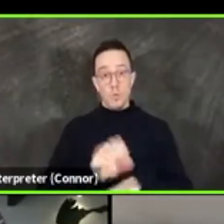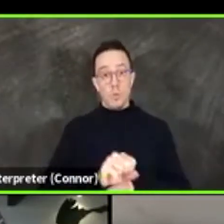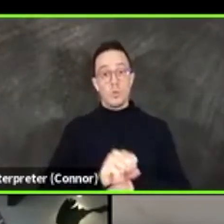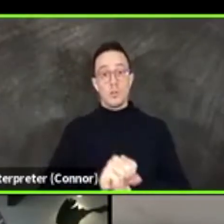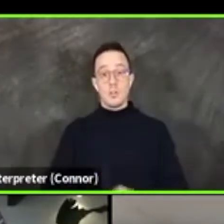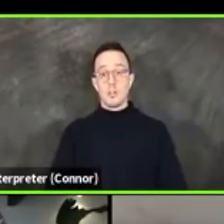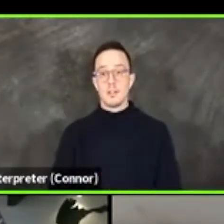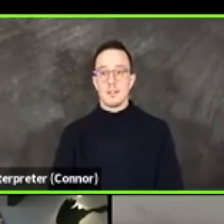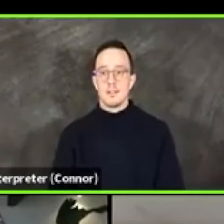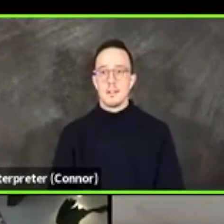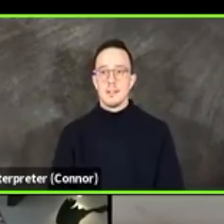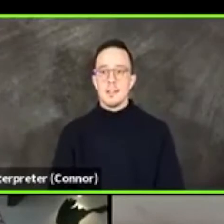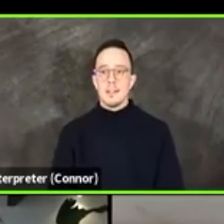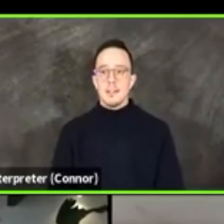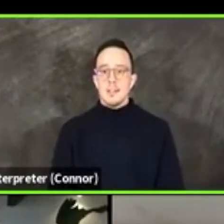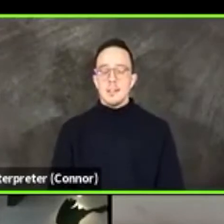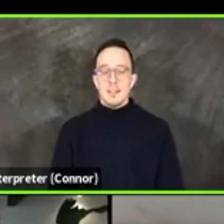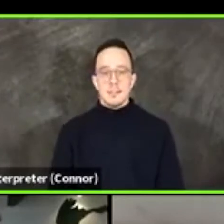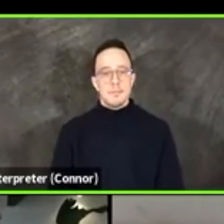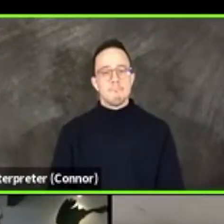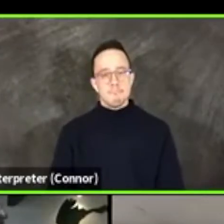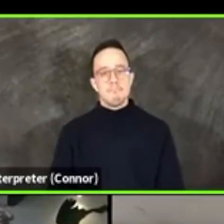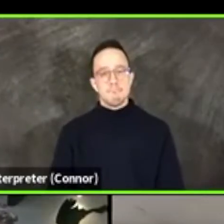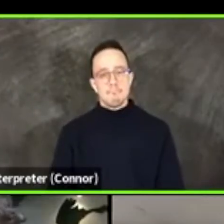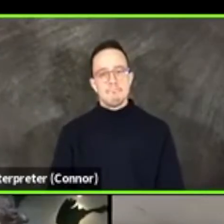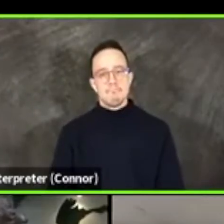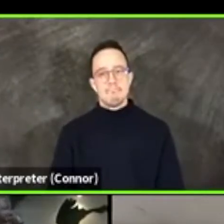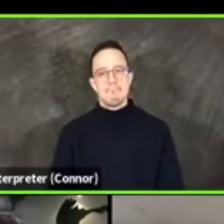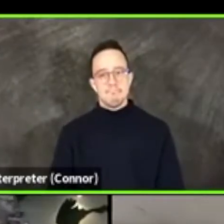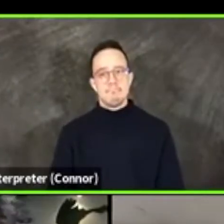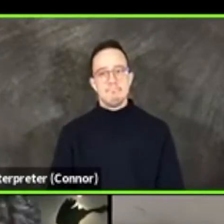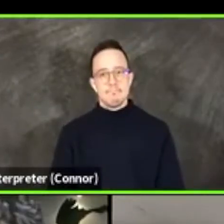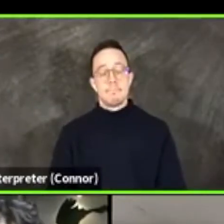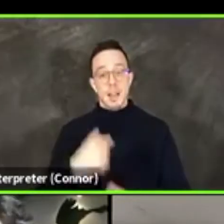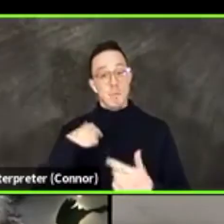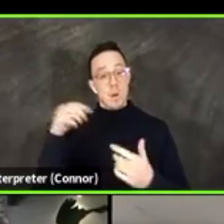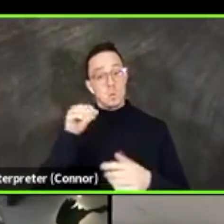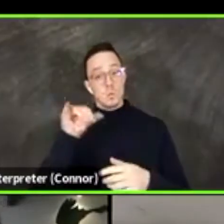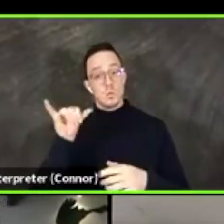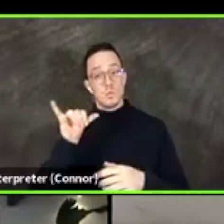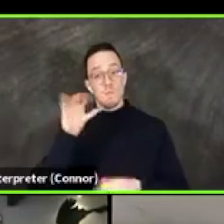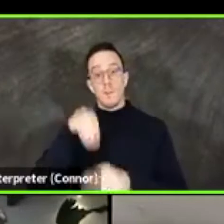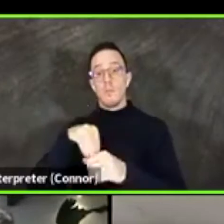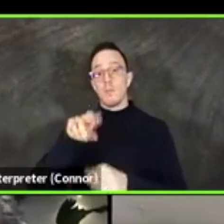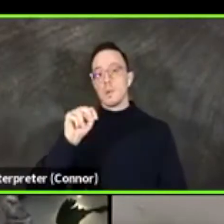AN INFORMT TO THE PUBLIC SECRET SOCIETY, THE NEW RED ORDER, WITH A MULTITUDE OF INDIGENOUS,